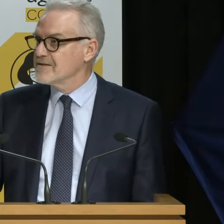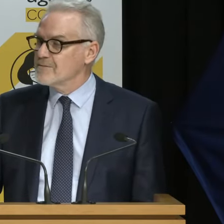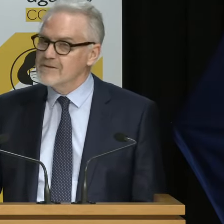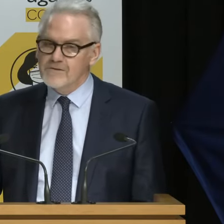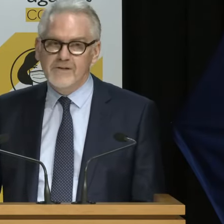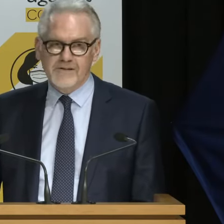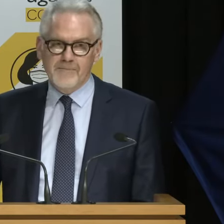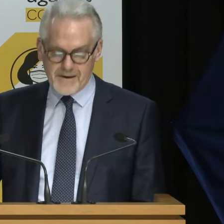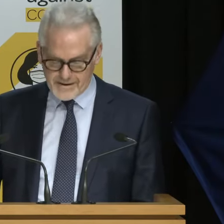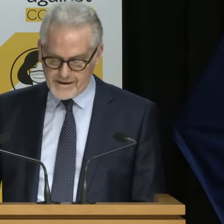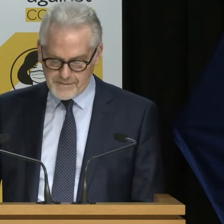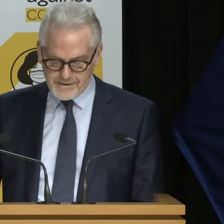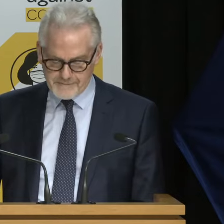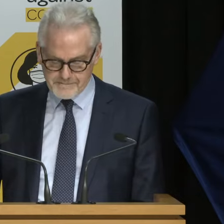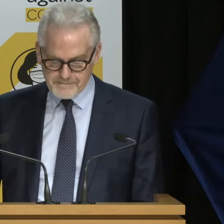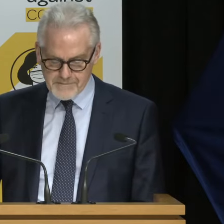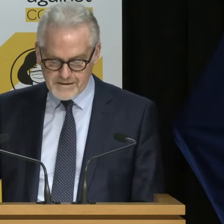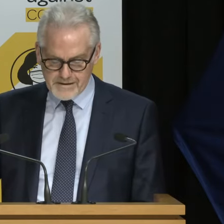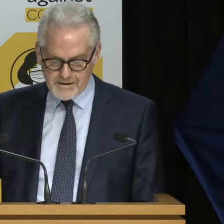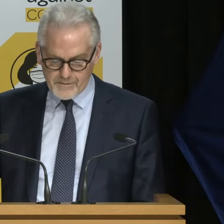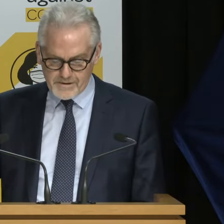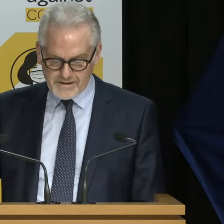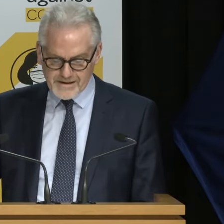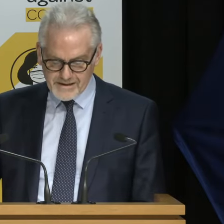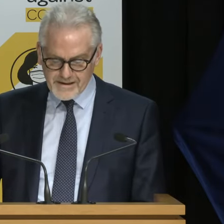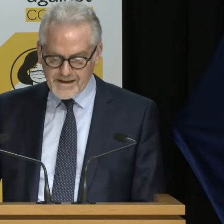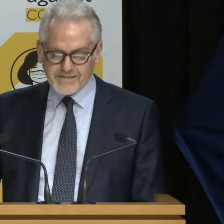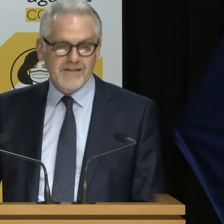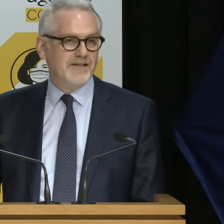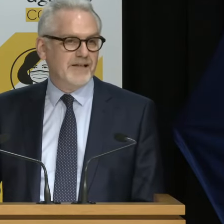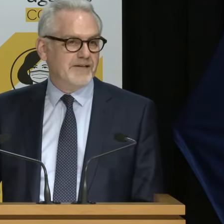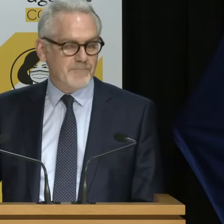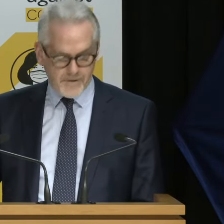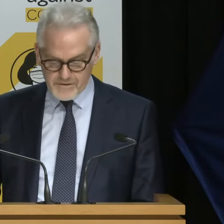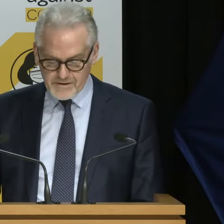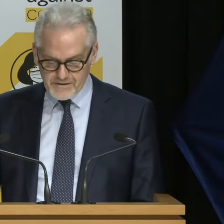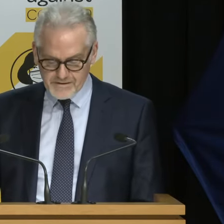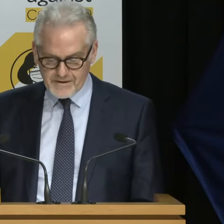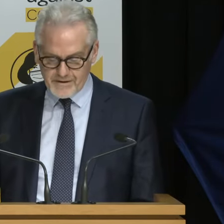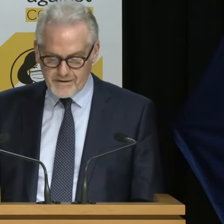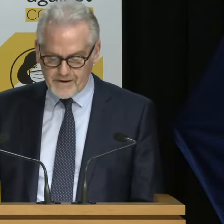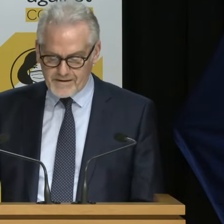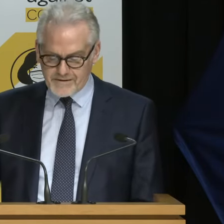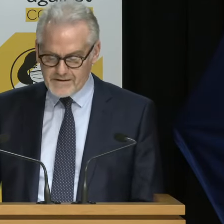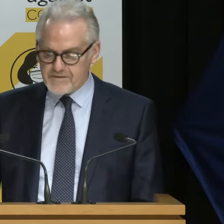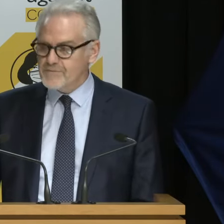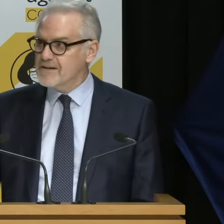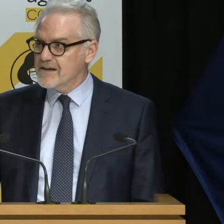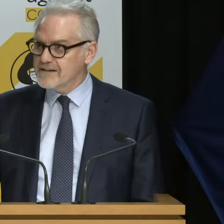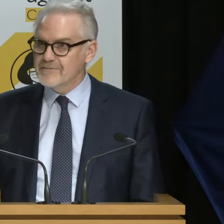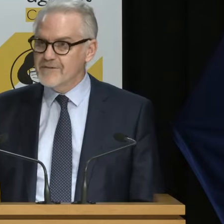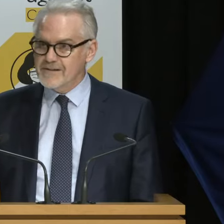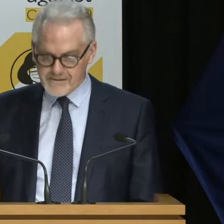faster and more agile in assessing and implement a new testing testing approaches. As a country we were too slow to adopt saliva testing, and